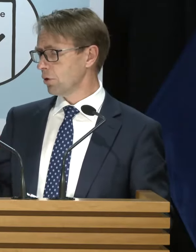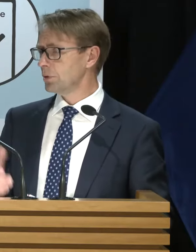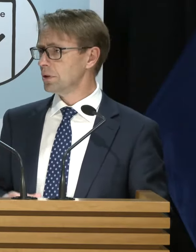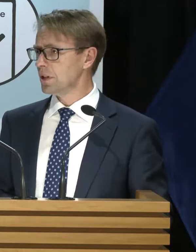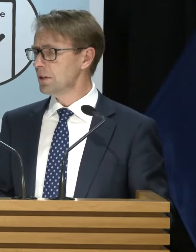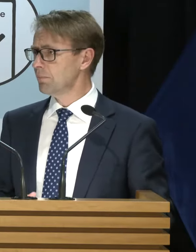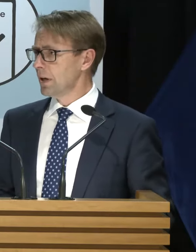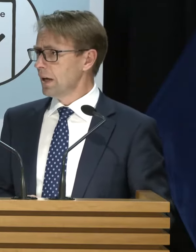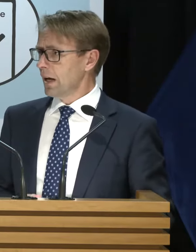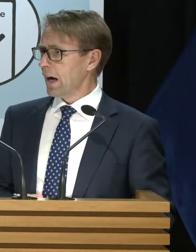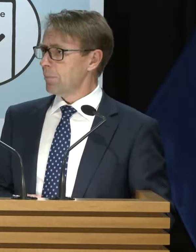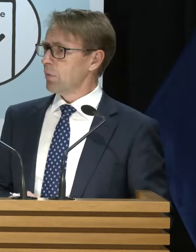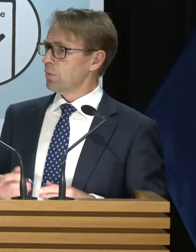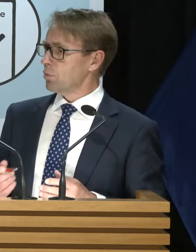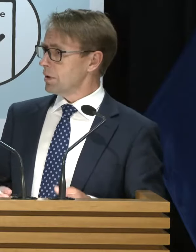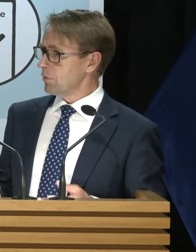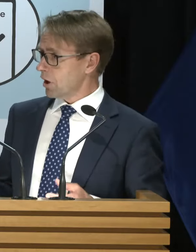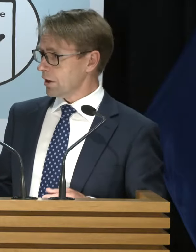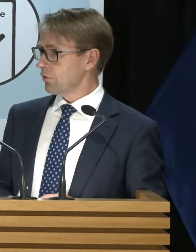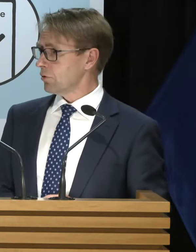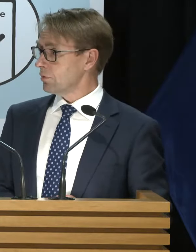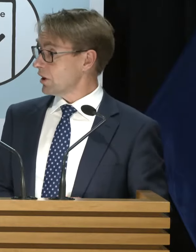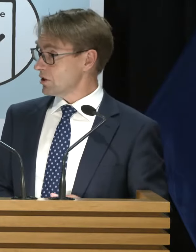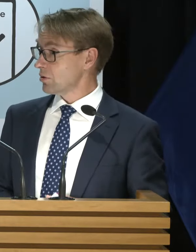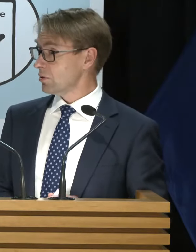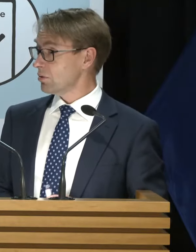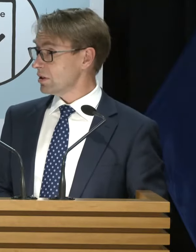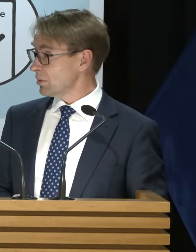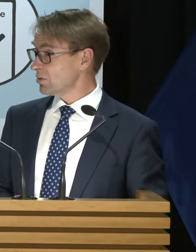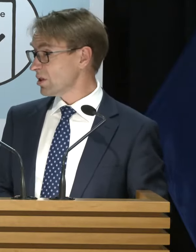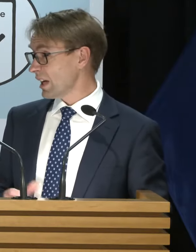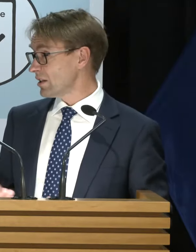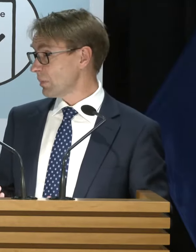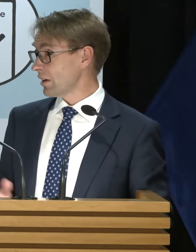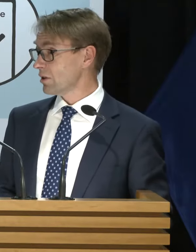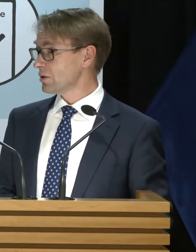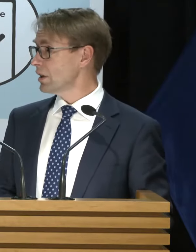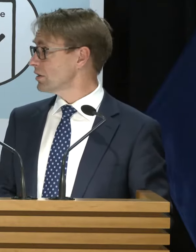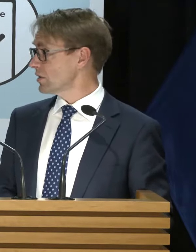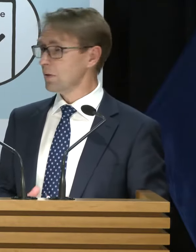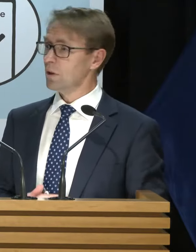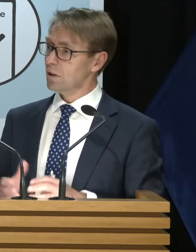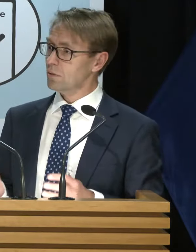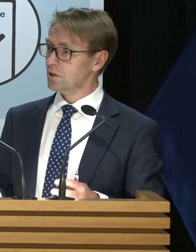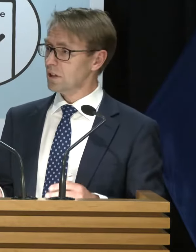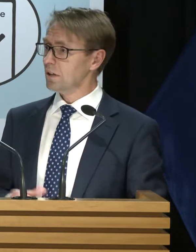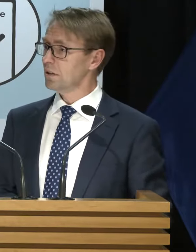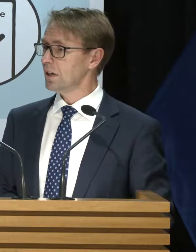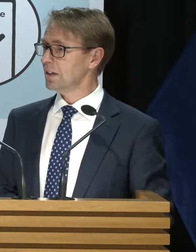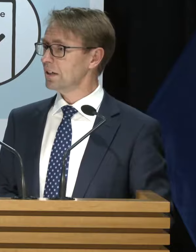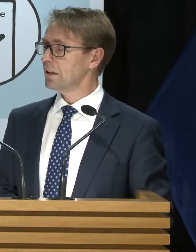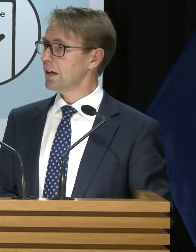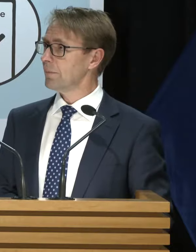Christmas, 450,000 people to their booster, at least Xmas, and I would strongly encourage them to get that as soon after six months as possible.